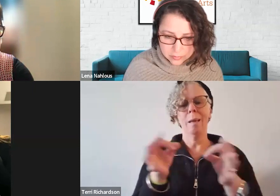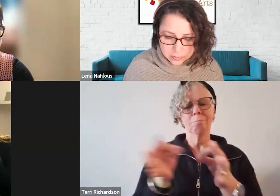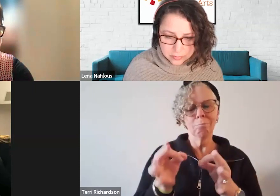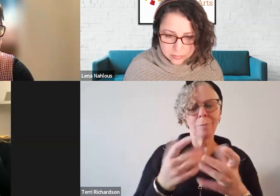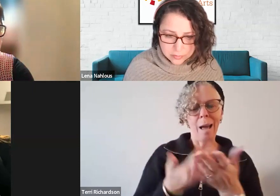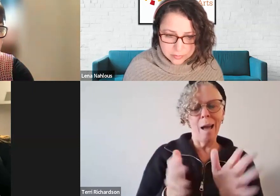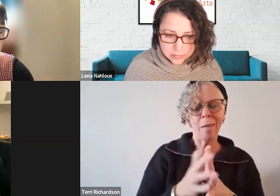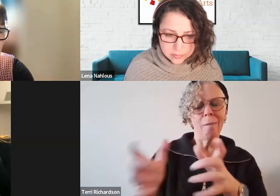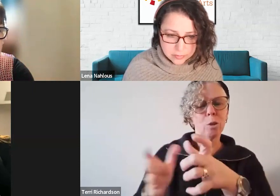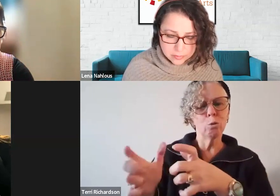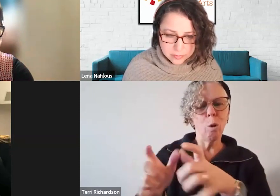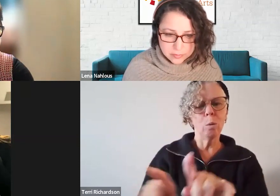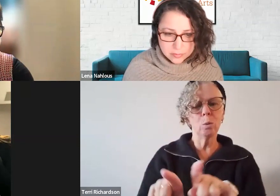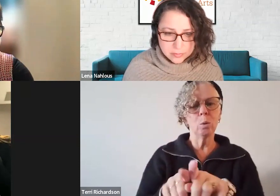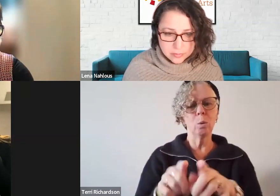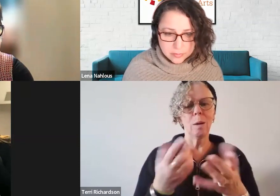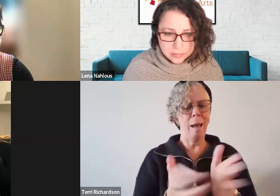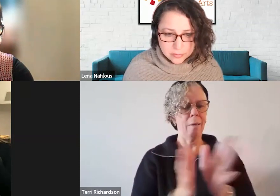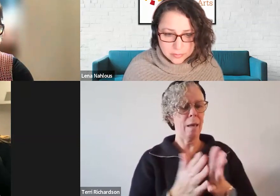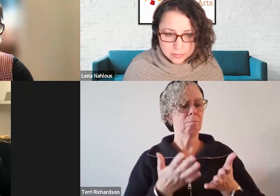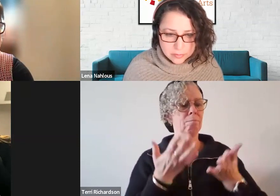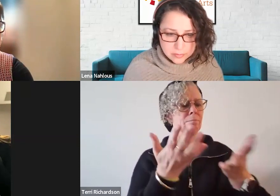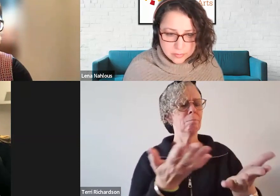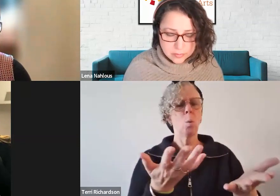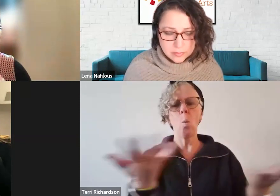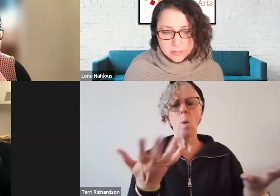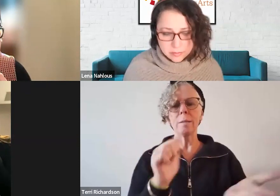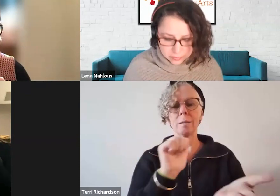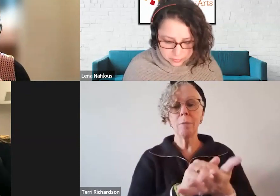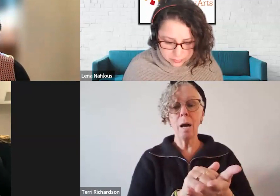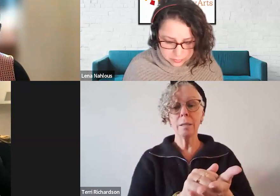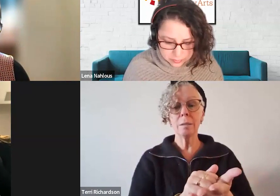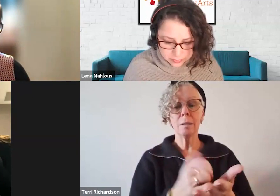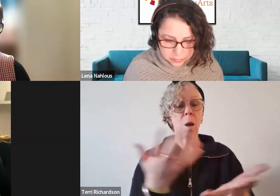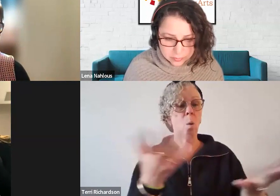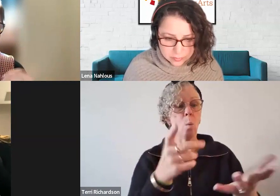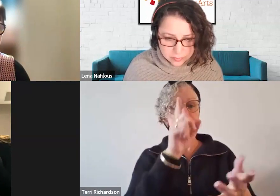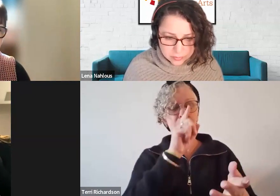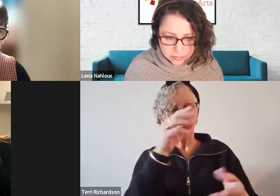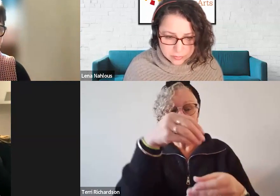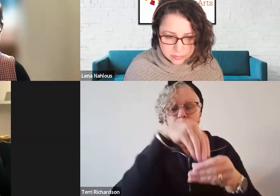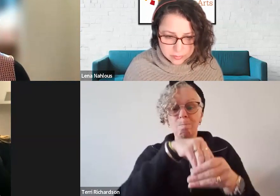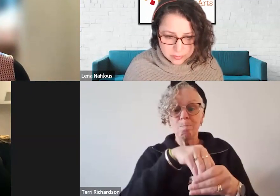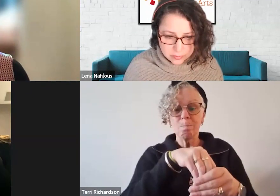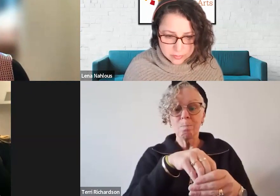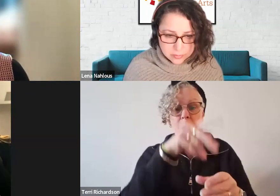the distribution of rights and responsibilities among different participants in the organization such as the board,